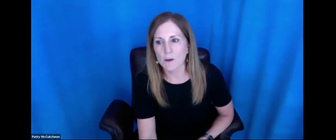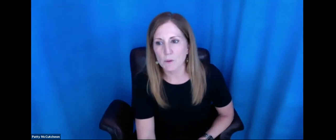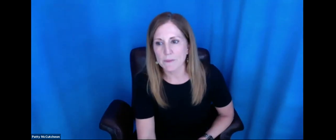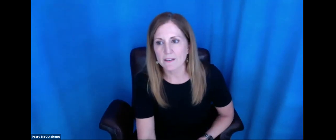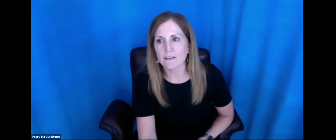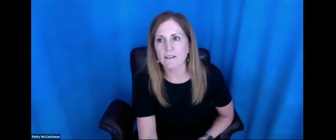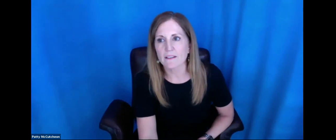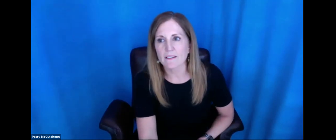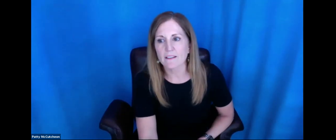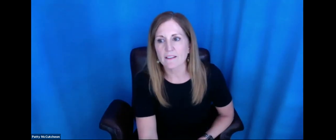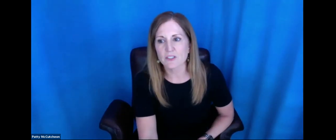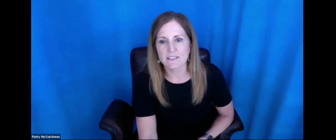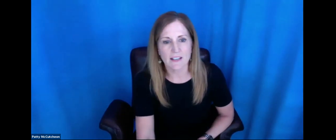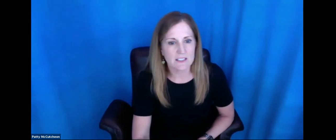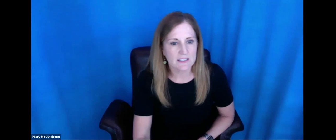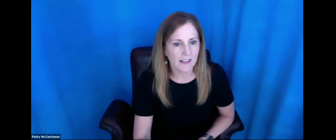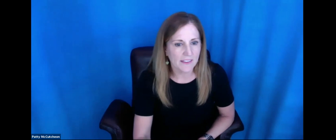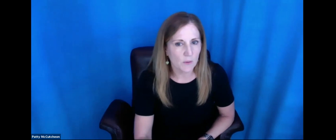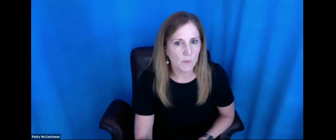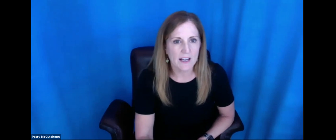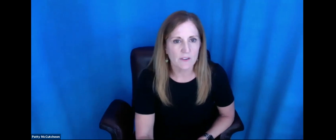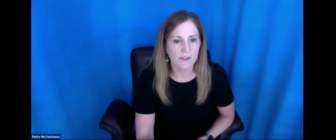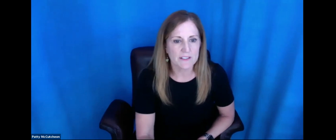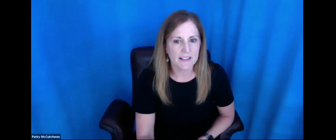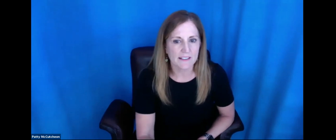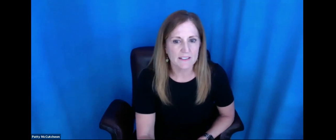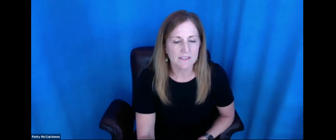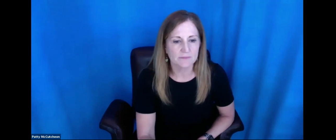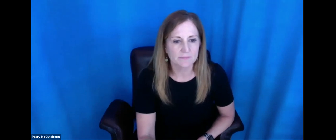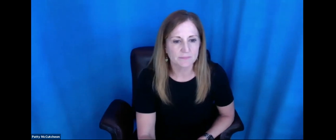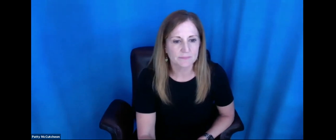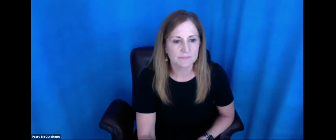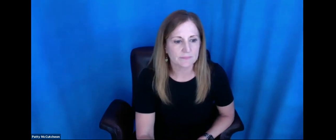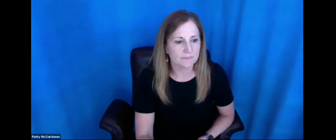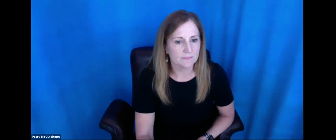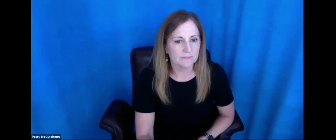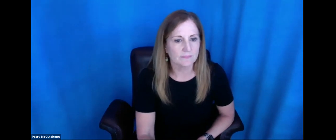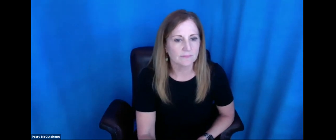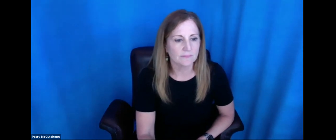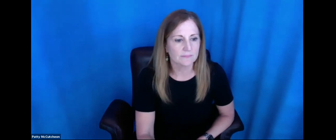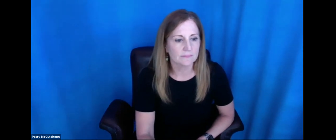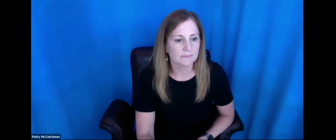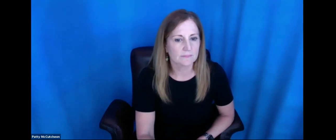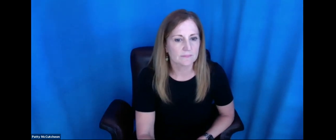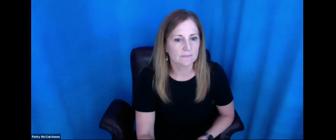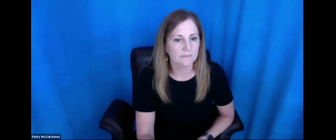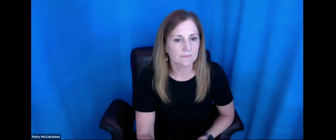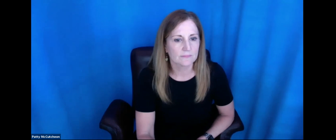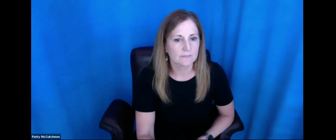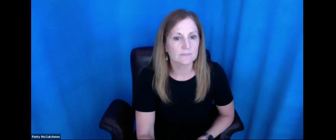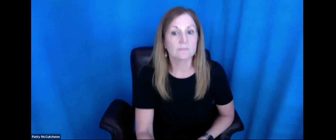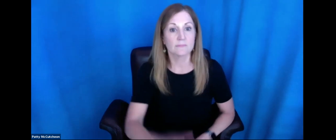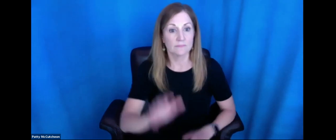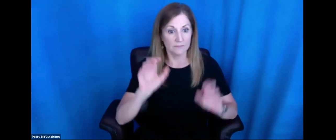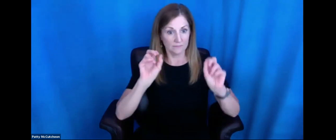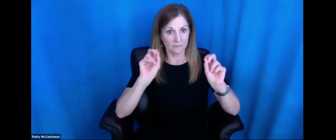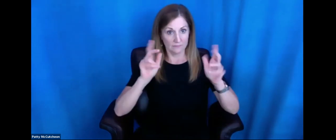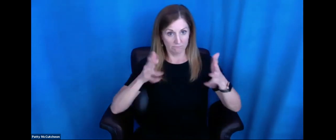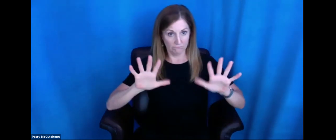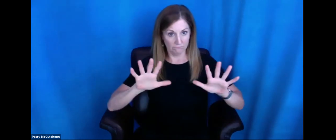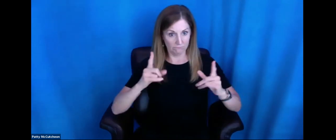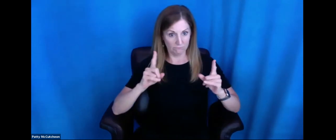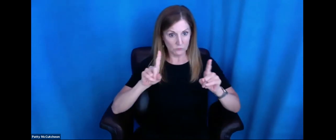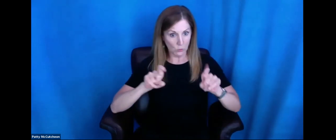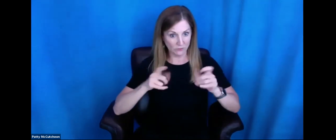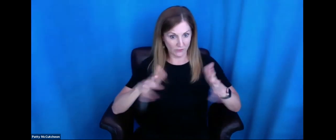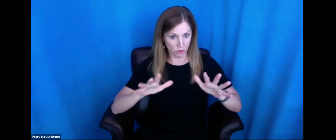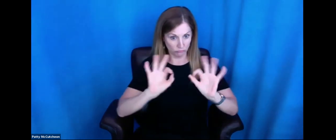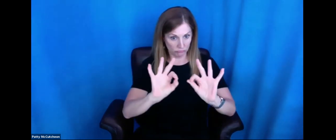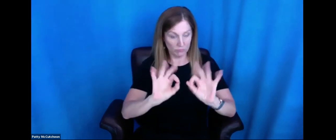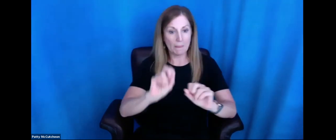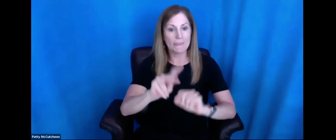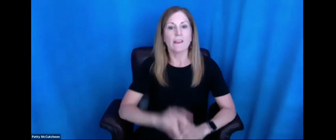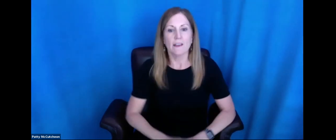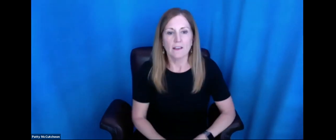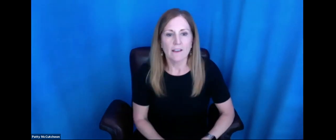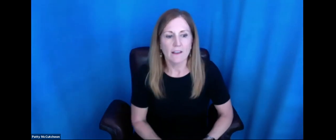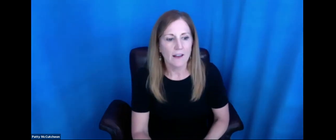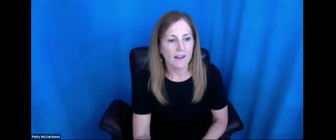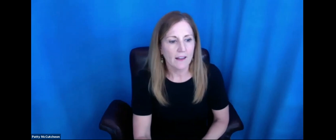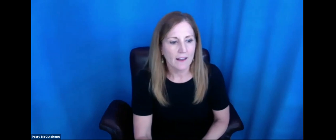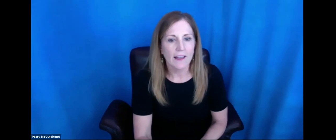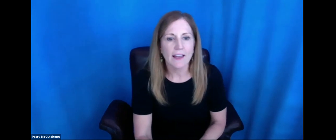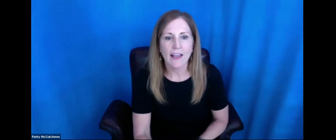I think it went down for a second.